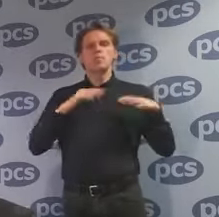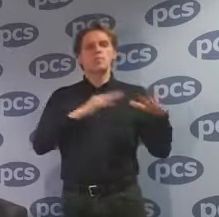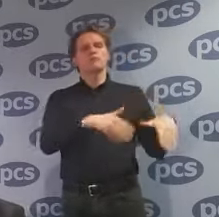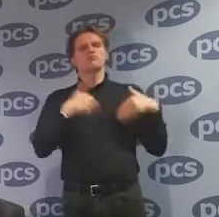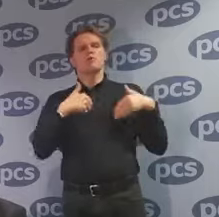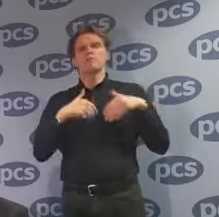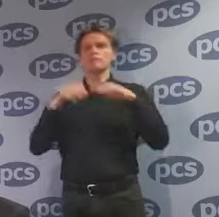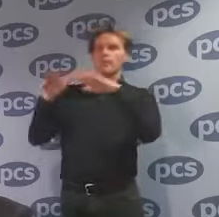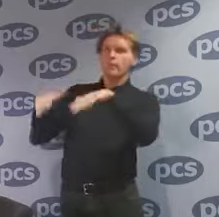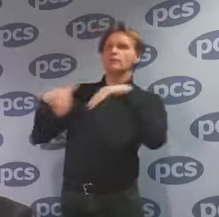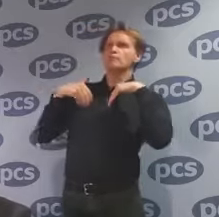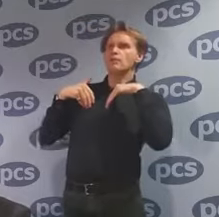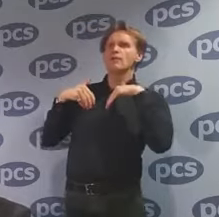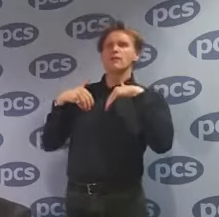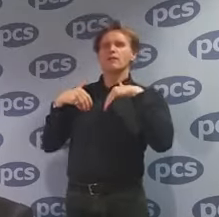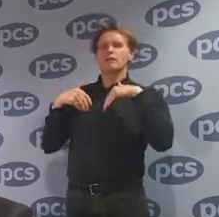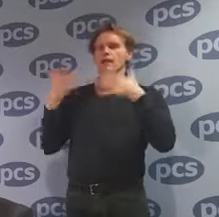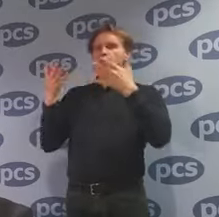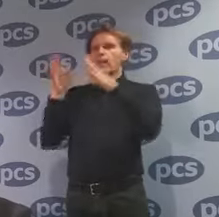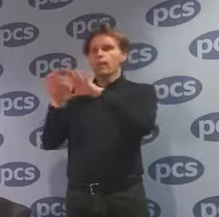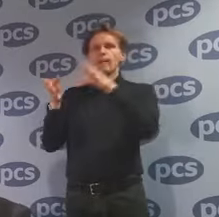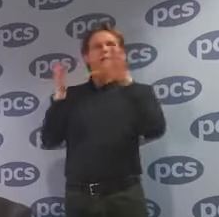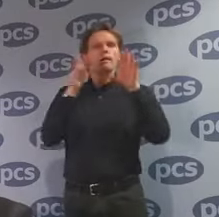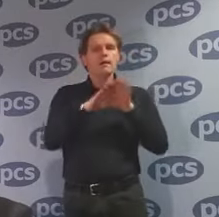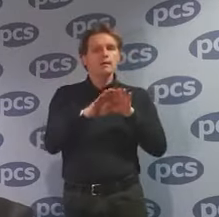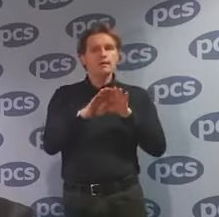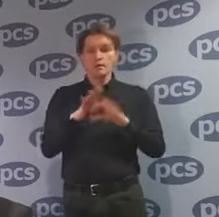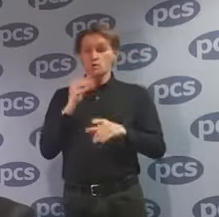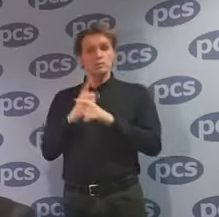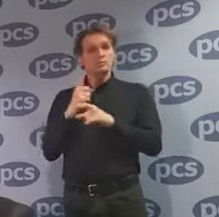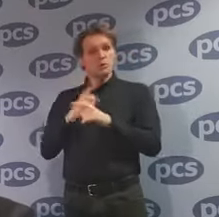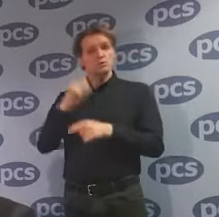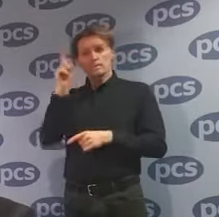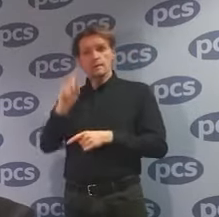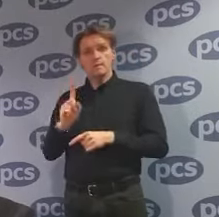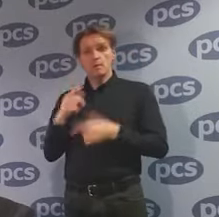members of waiting who have been in the civil service for 20 or 30 years who are